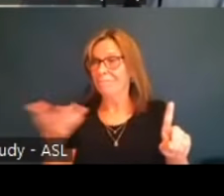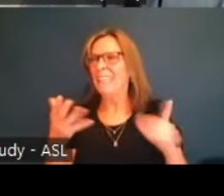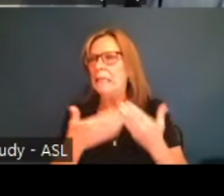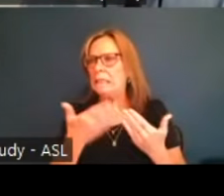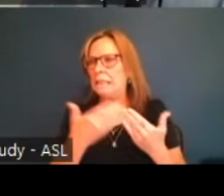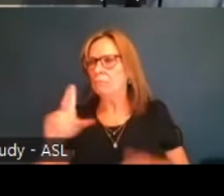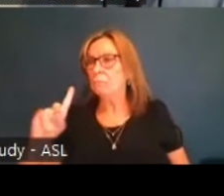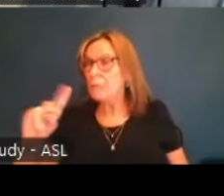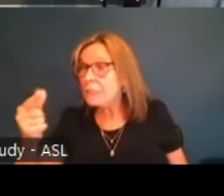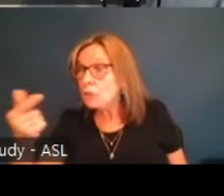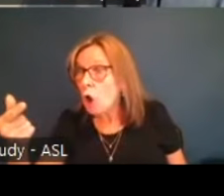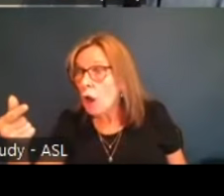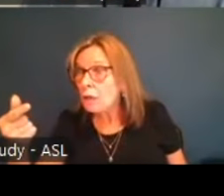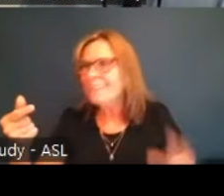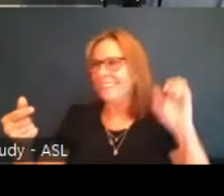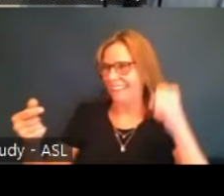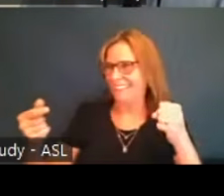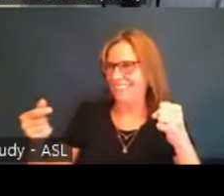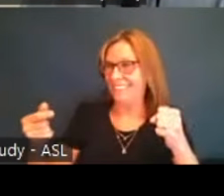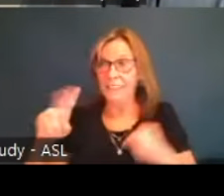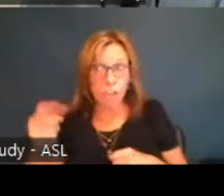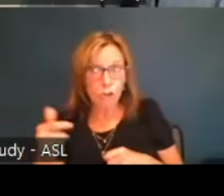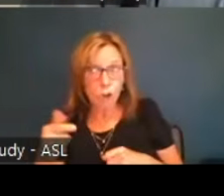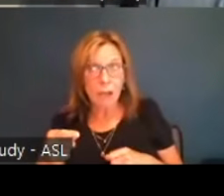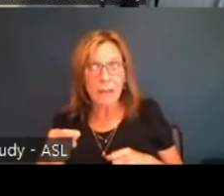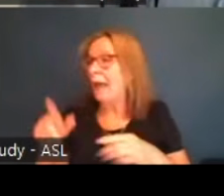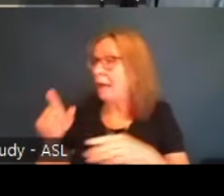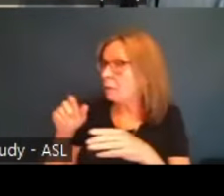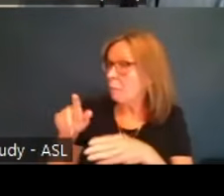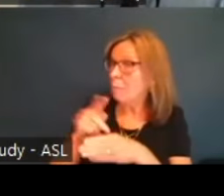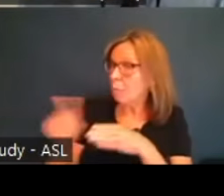Okay, Here we're talking about what we call the 296,14 dog,